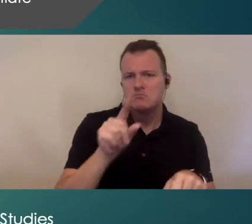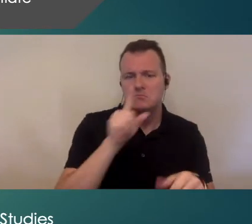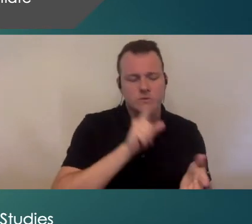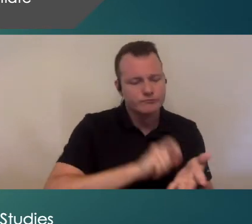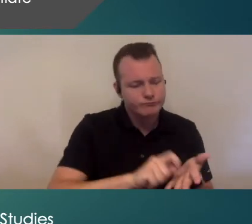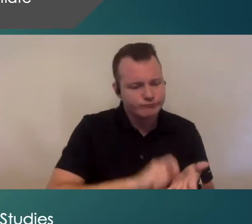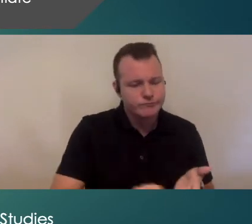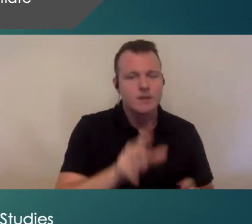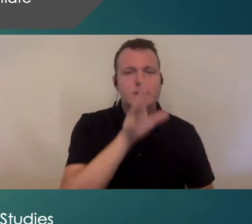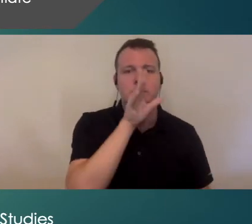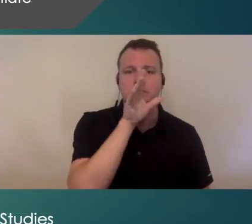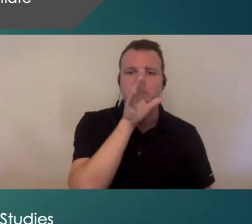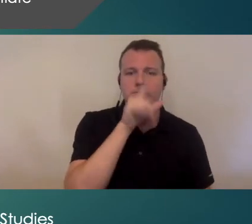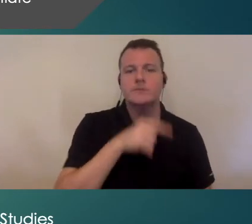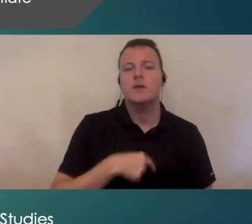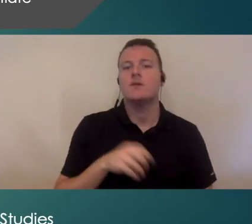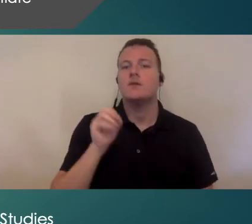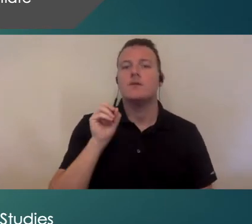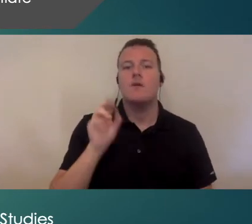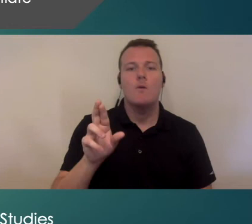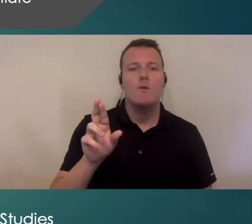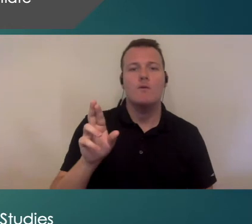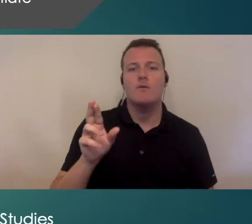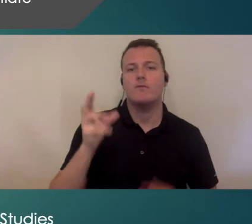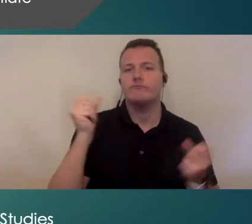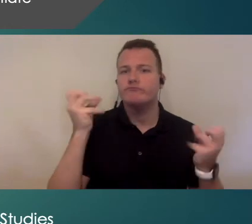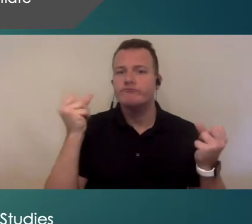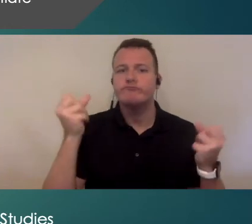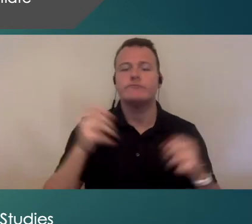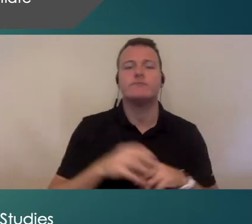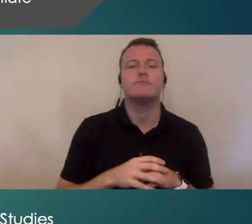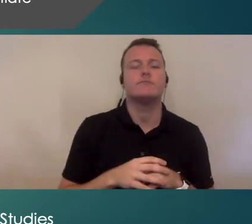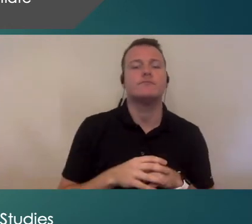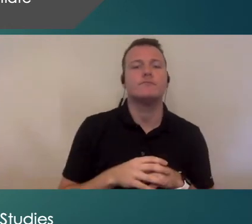then read it out loud in a mirror, and then read it to a colleague, so you can